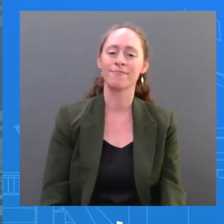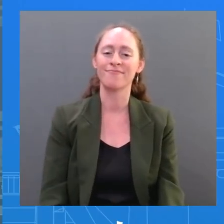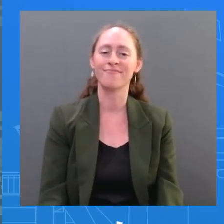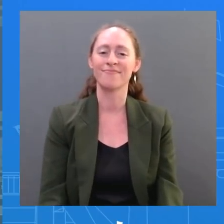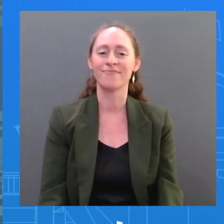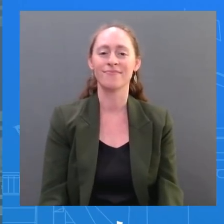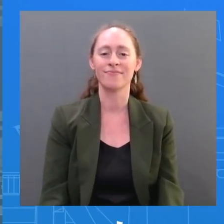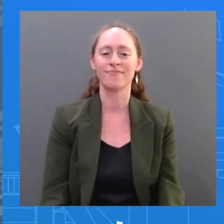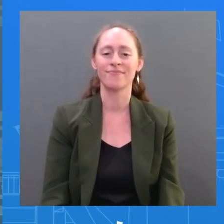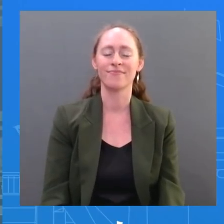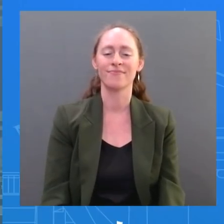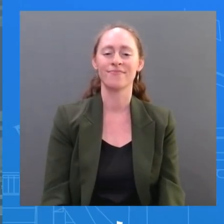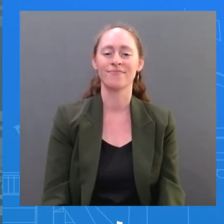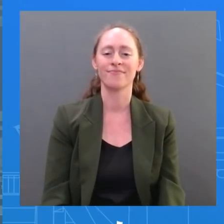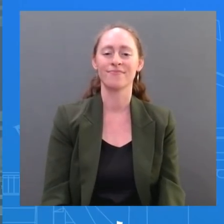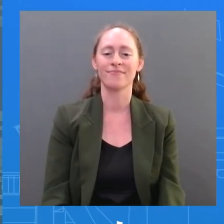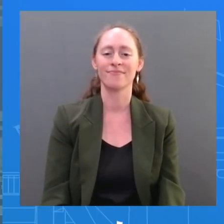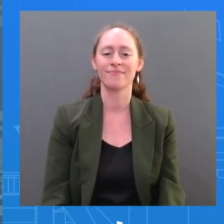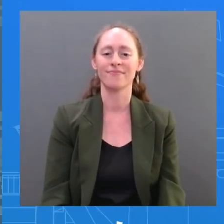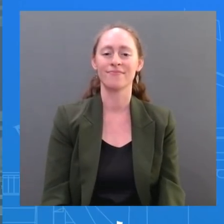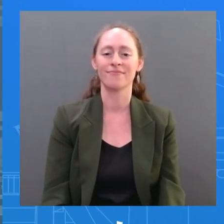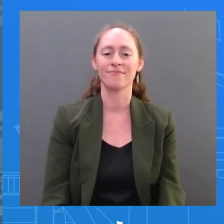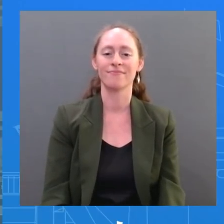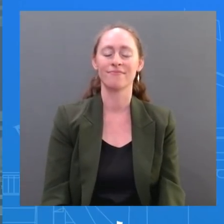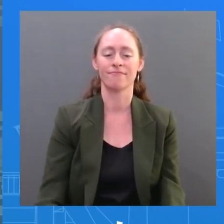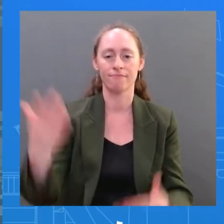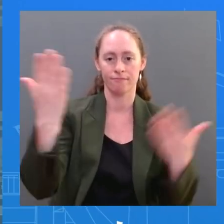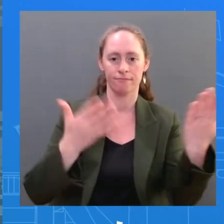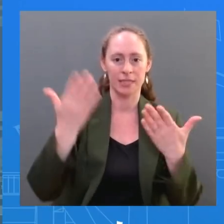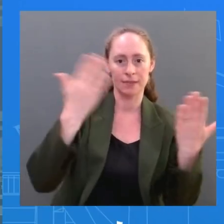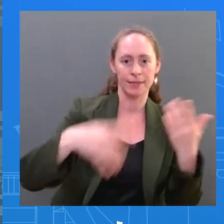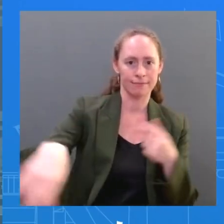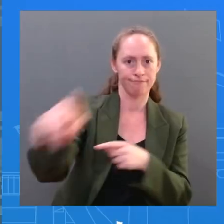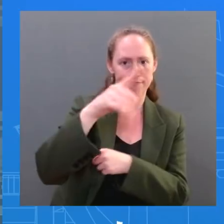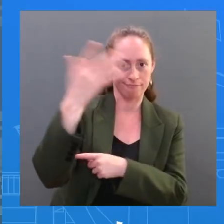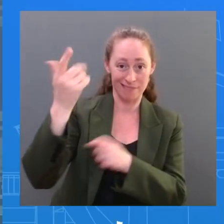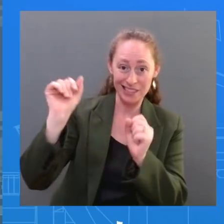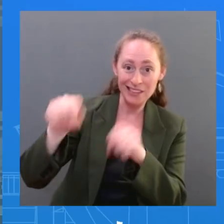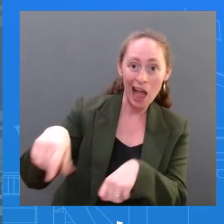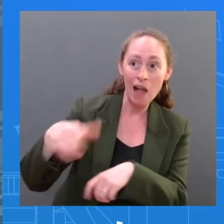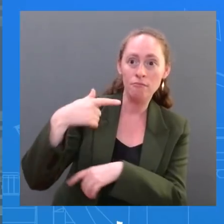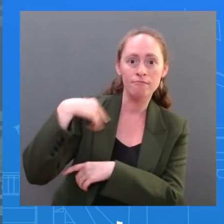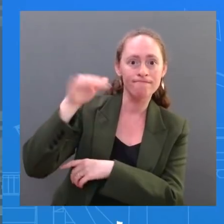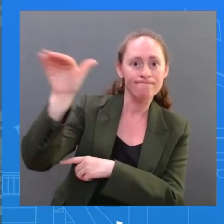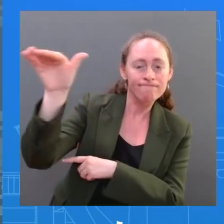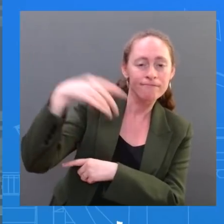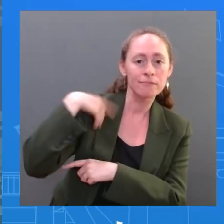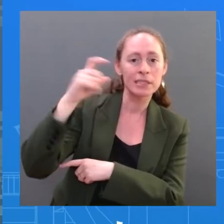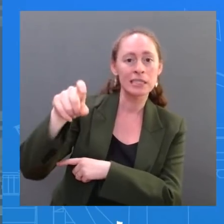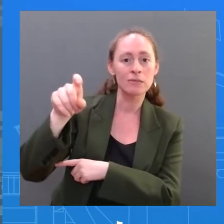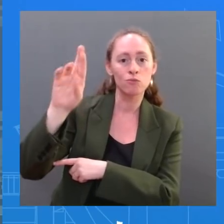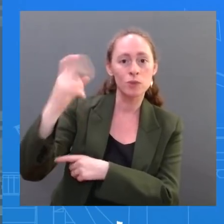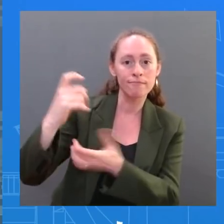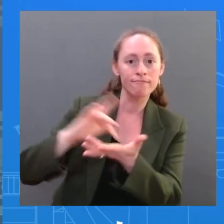the drug which is medication abortion -- which, by the way, is used in miscarriages, which are 1 in 10 pregnancies.